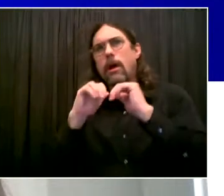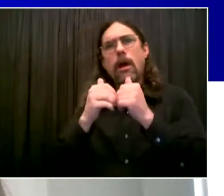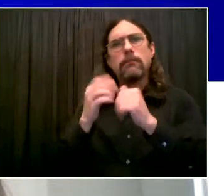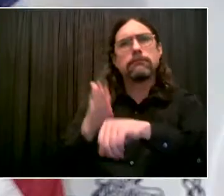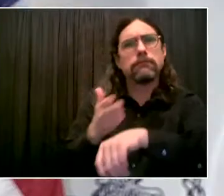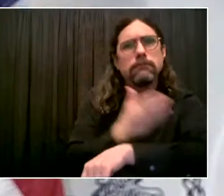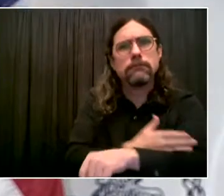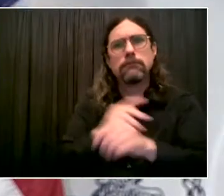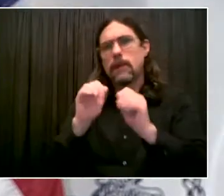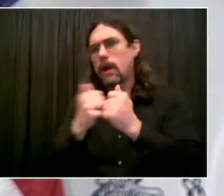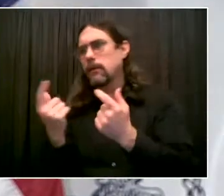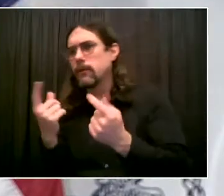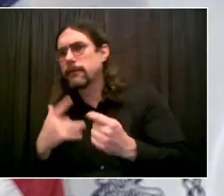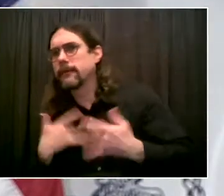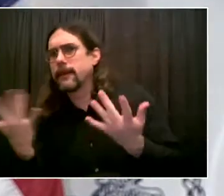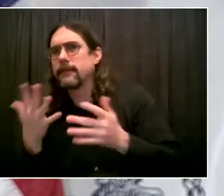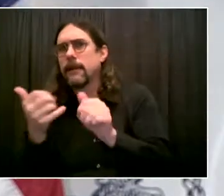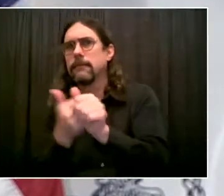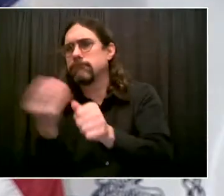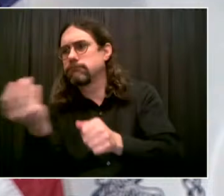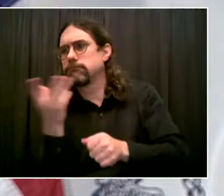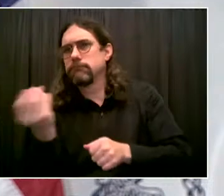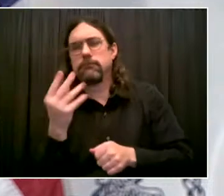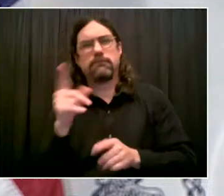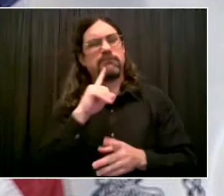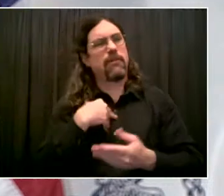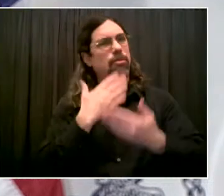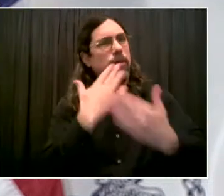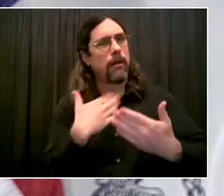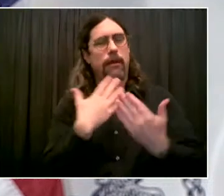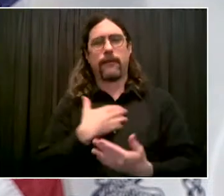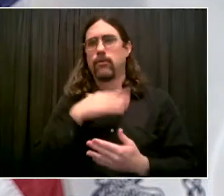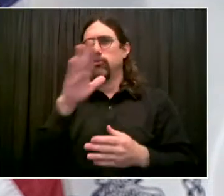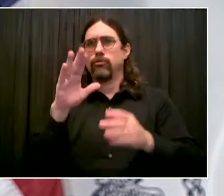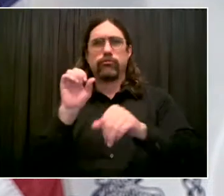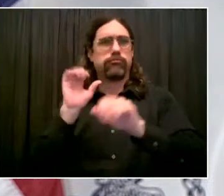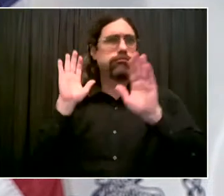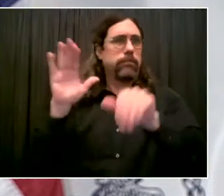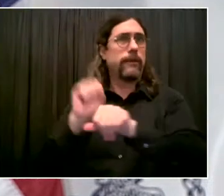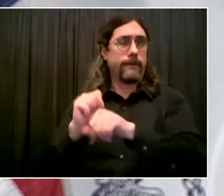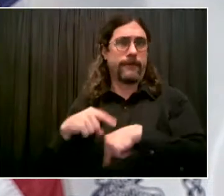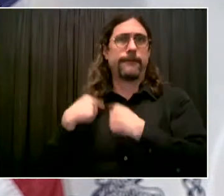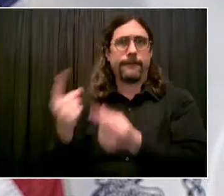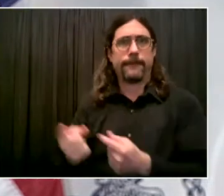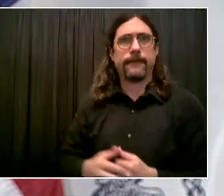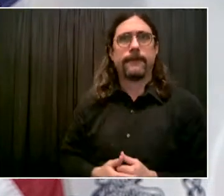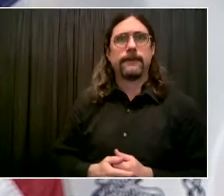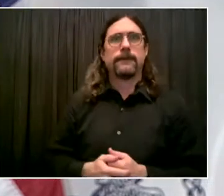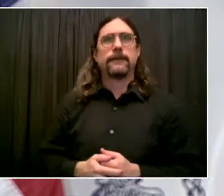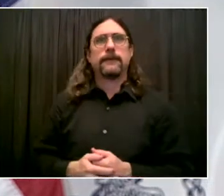ANTHK K YOU, , YOU'VE E BEEN CONSTANT AND FOCUS AND MANY TIMES CALLED ME AND WE NEED TO DO BETTER HERE. THAT IS MEANT A LOT AND THANK YOU SO MUCH. THIS IS GOING TO